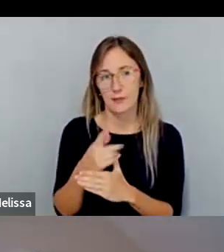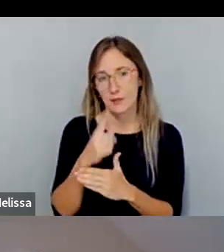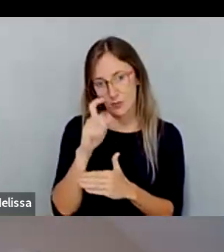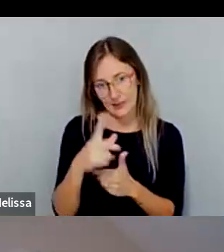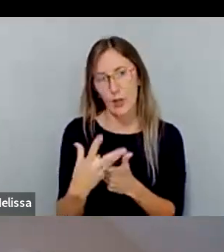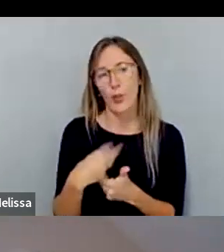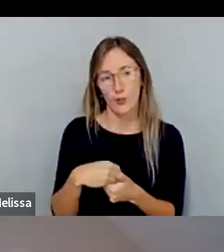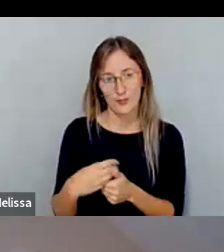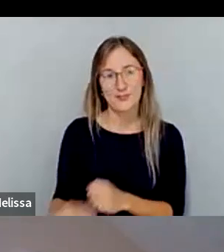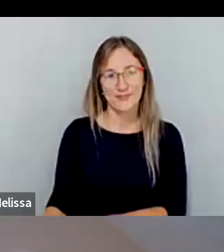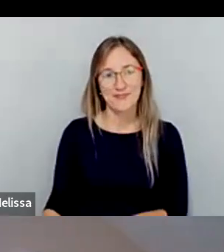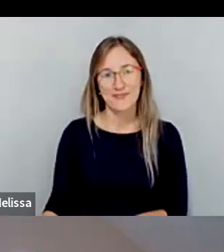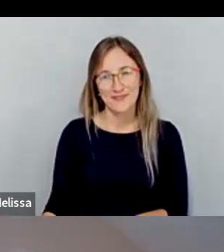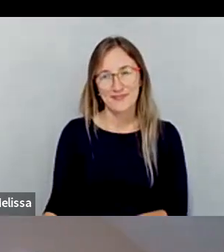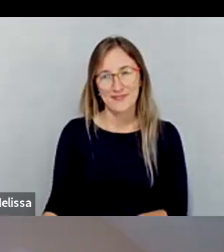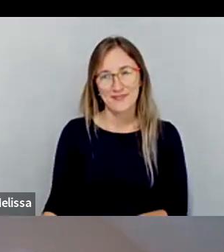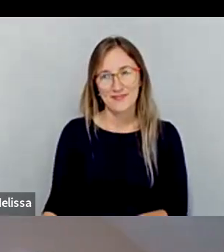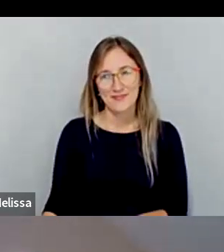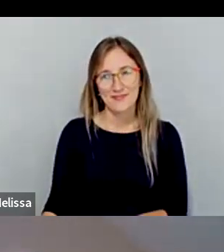history of people in your community who have contributed or voices or